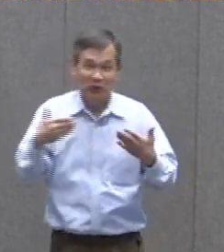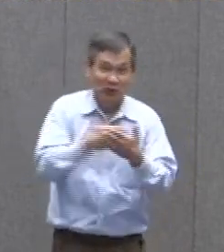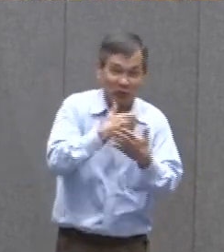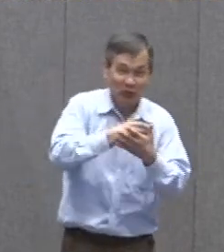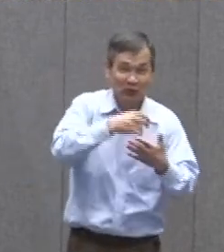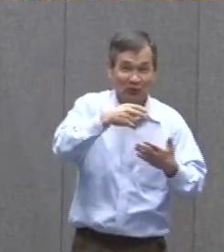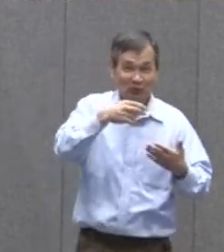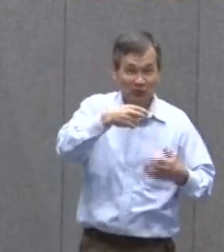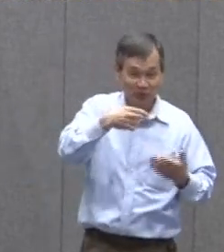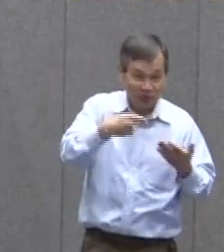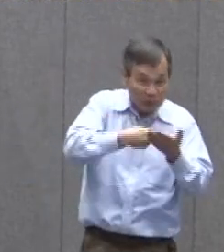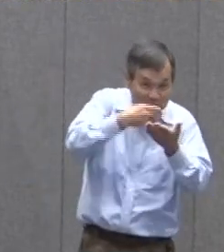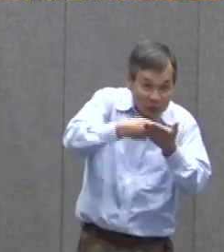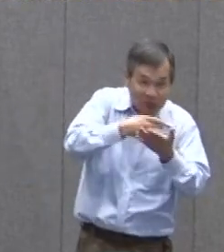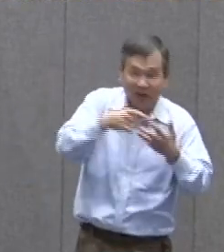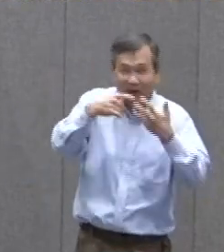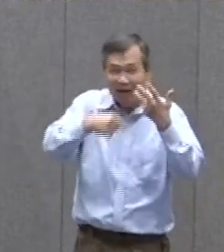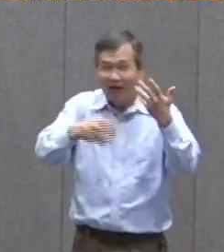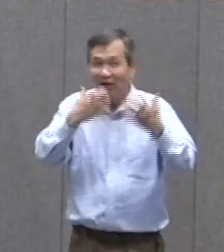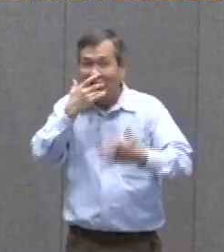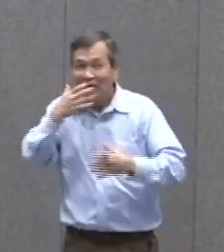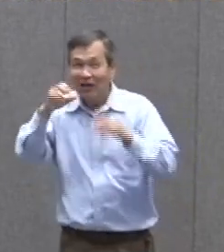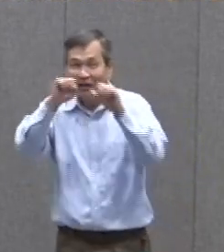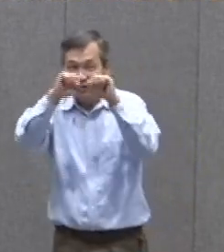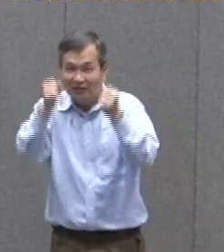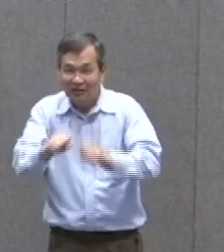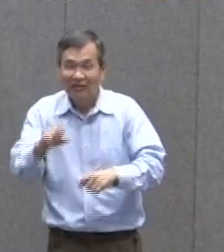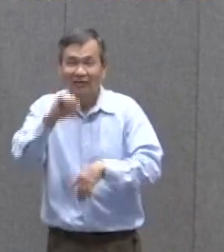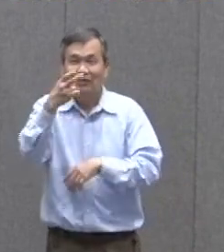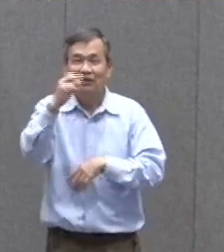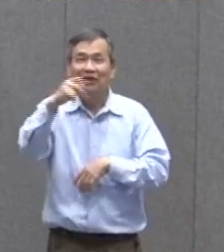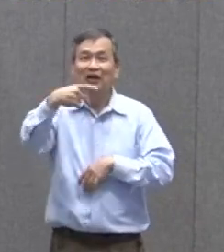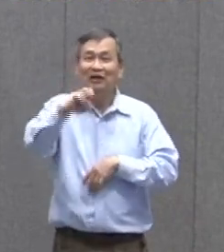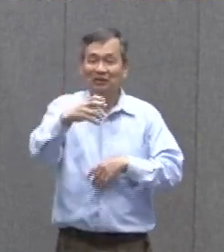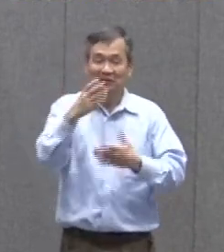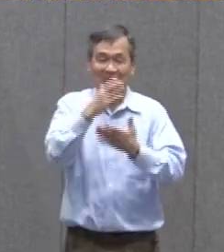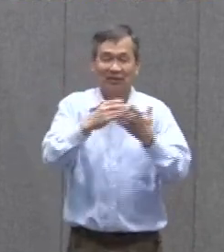They're all different colors and shapes. Some of them even have mustaches.